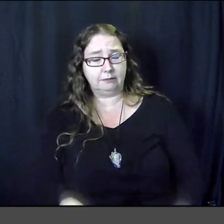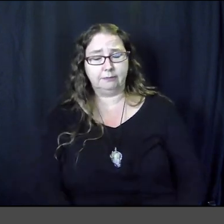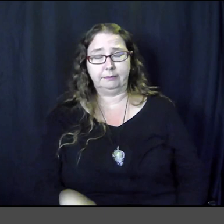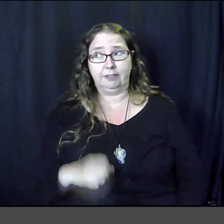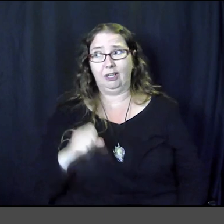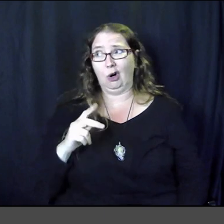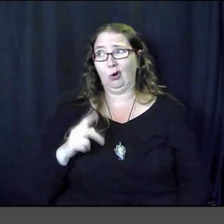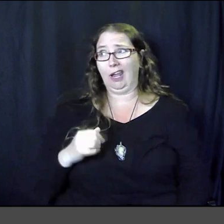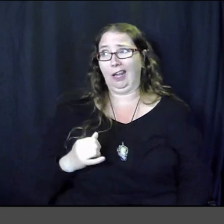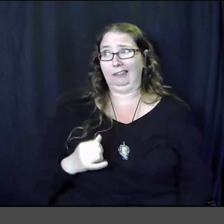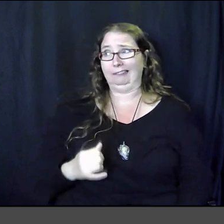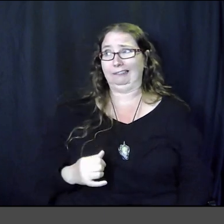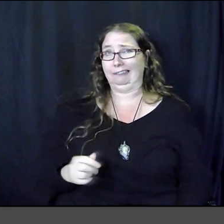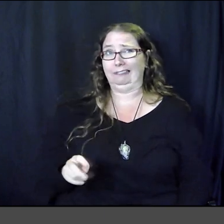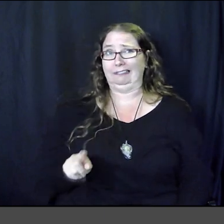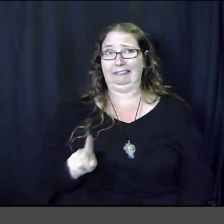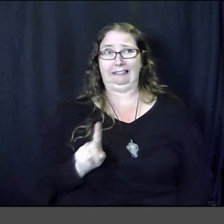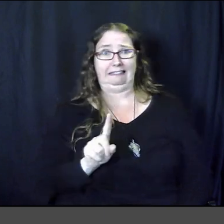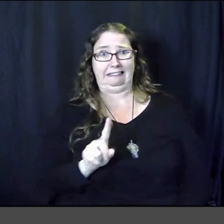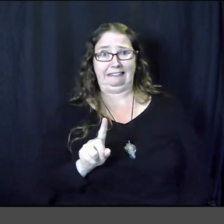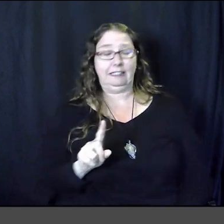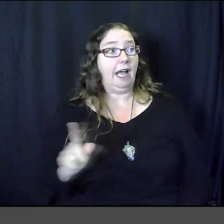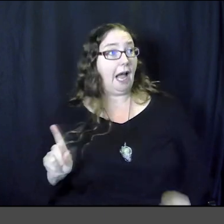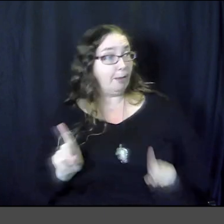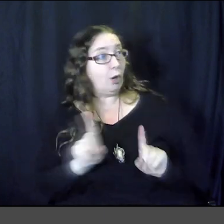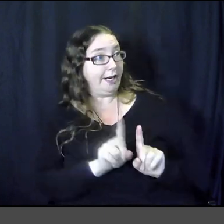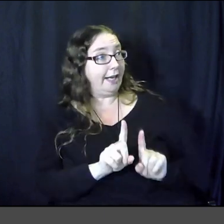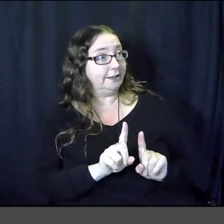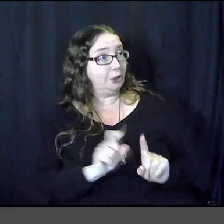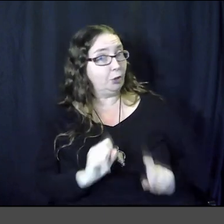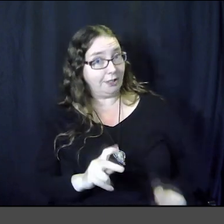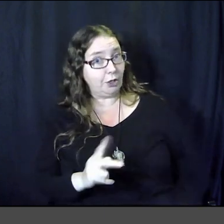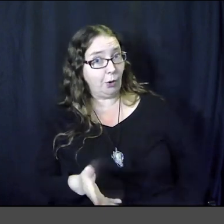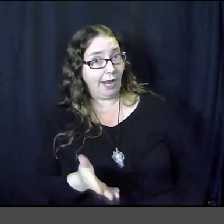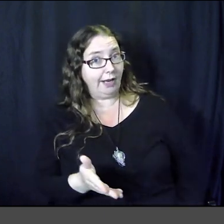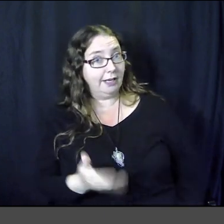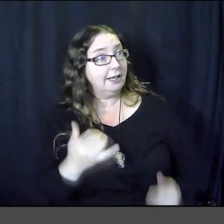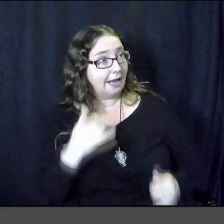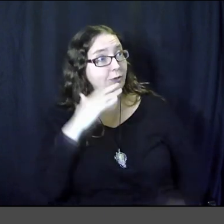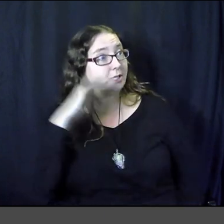I'M RIGHT NEXT TO YOU. ALL RIGHT. ALL RIGHT. NOW I SING A SONG. I GOT TO BE KIDDING.